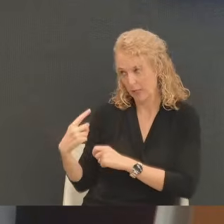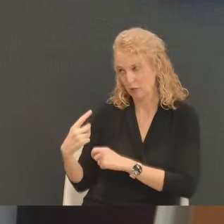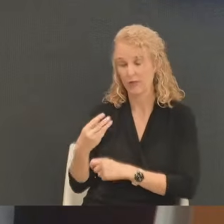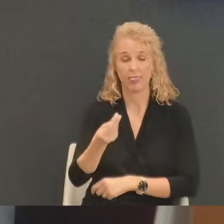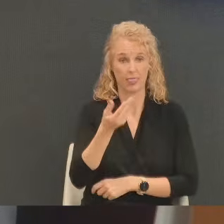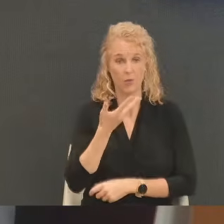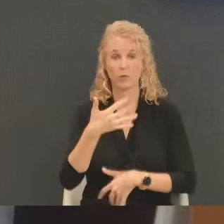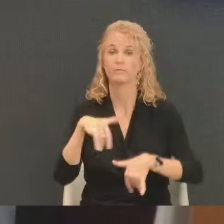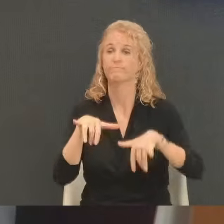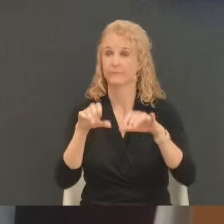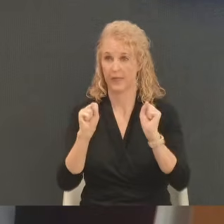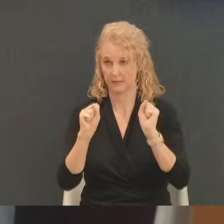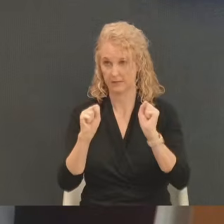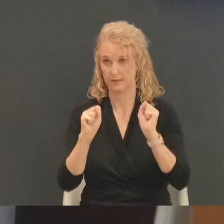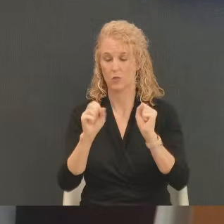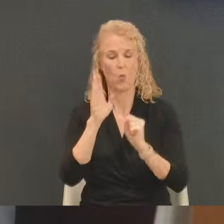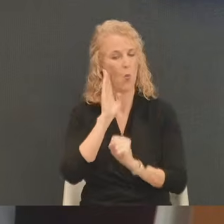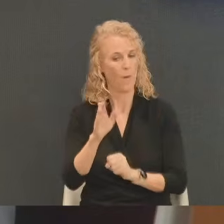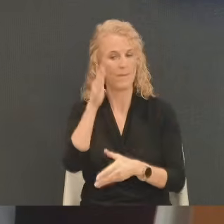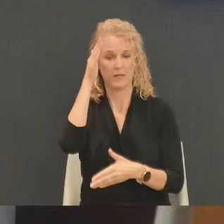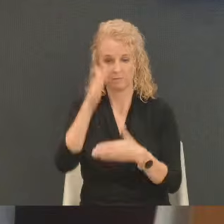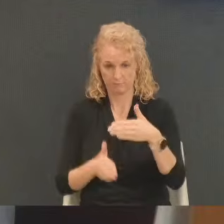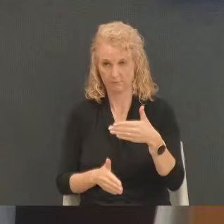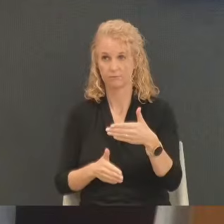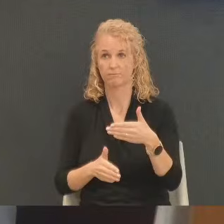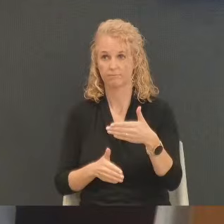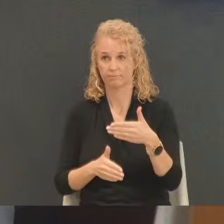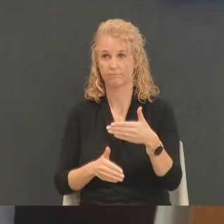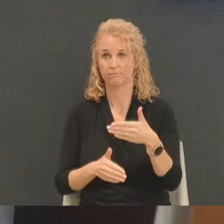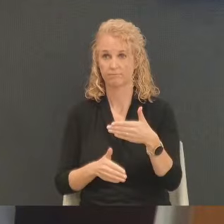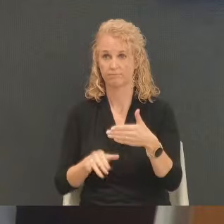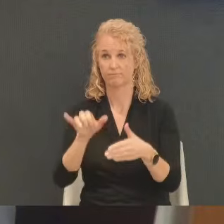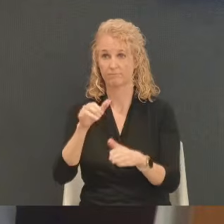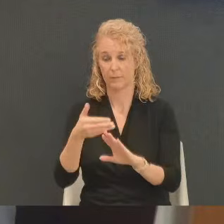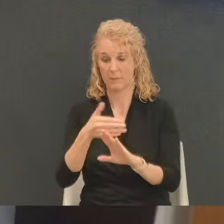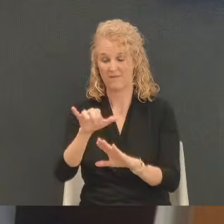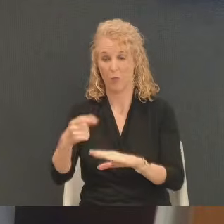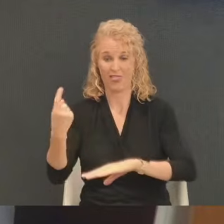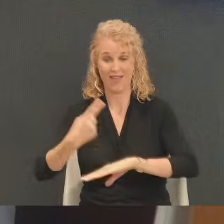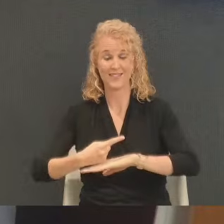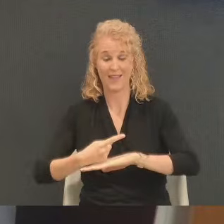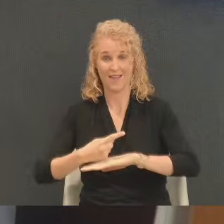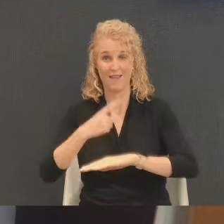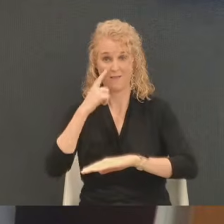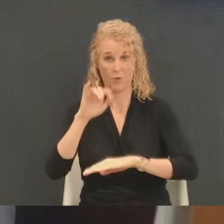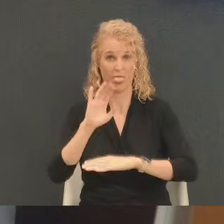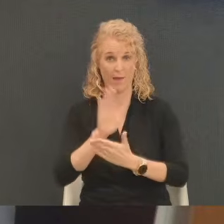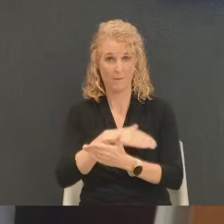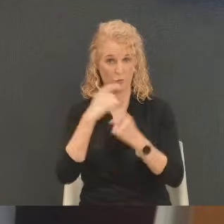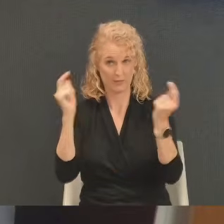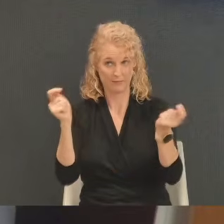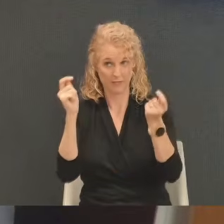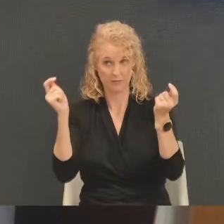that would it would be complete by that that date, by the date of the music festival and we actually